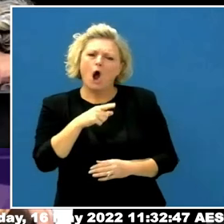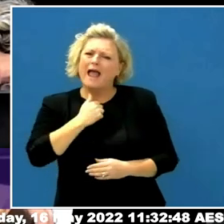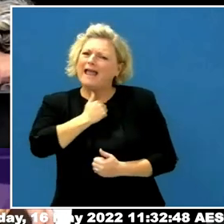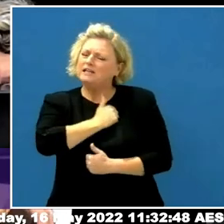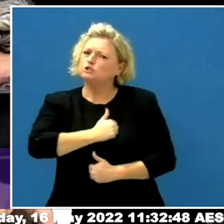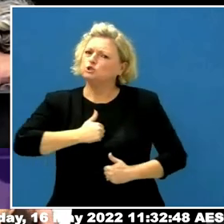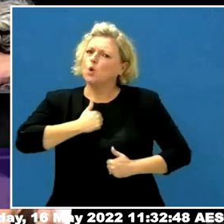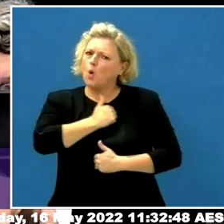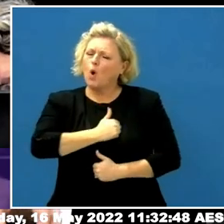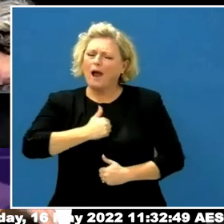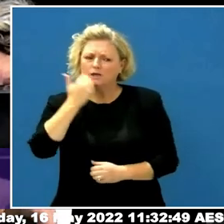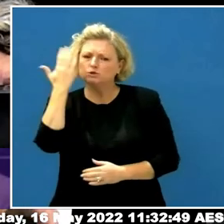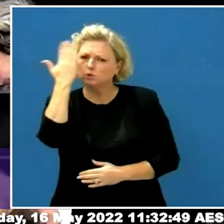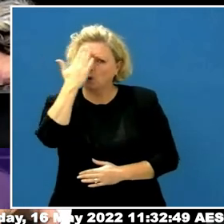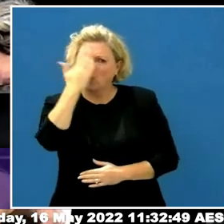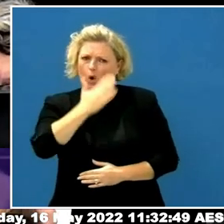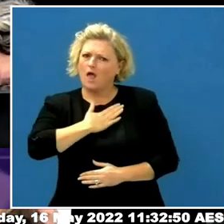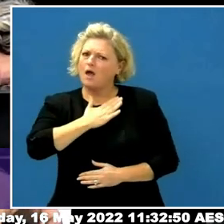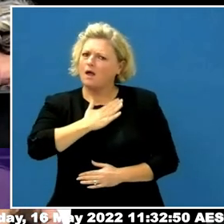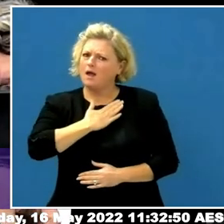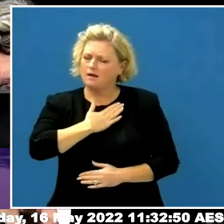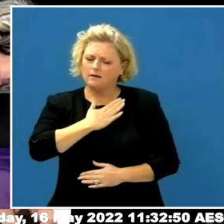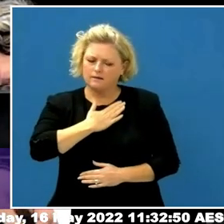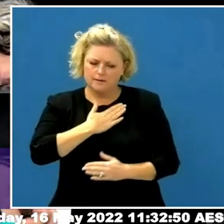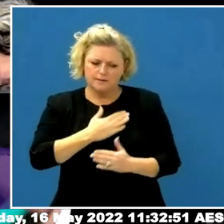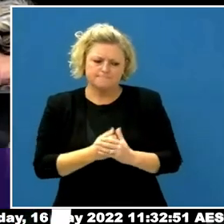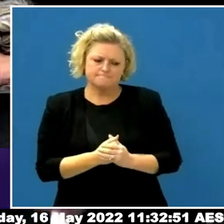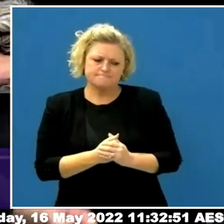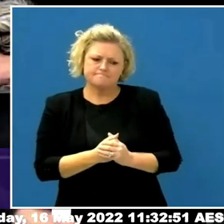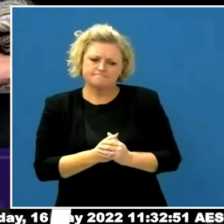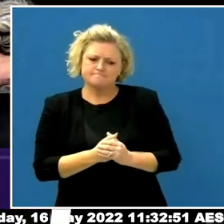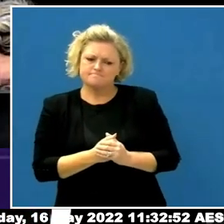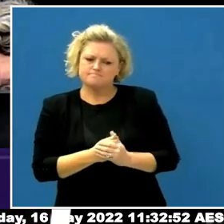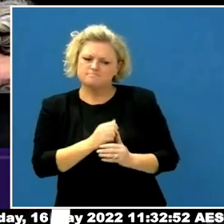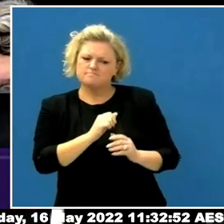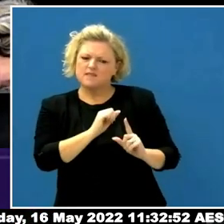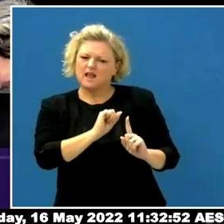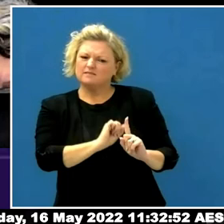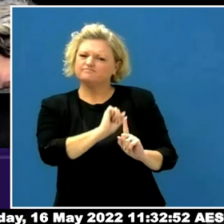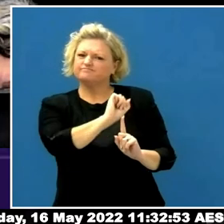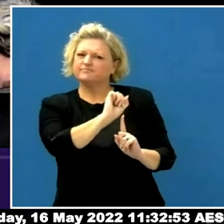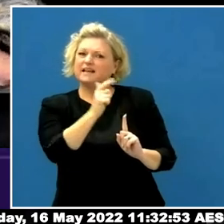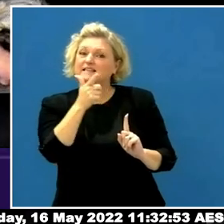His teachers work with him on every level.